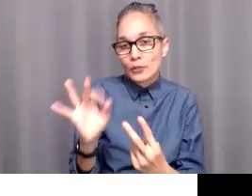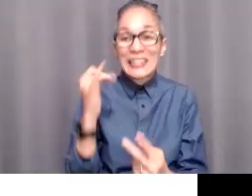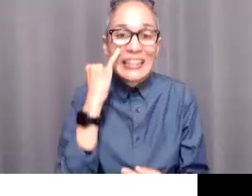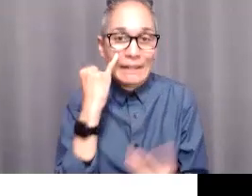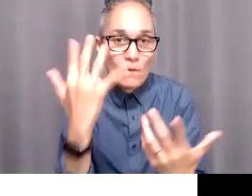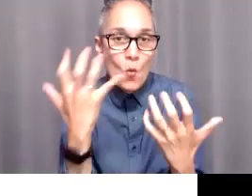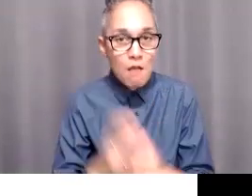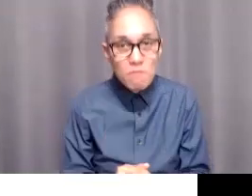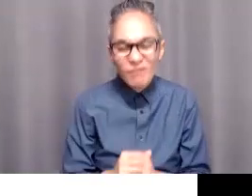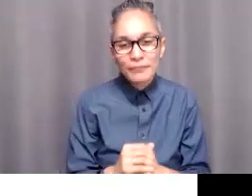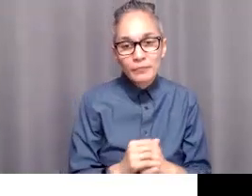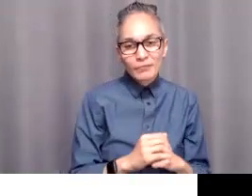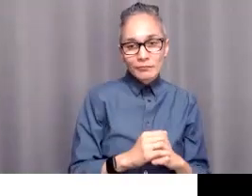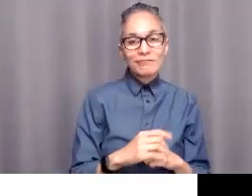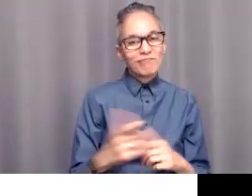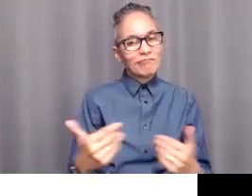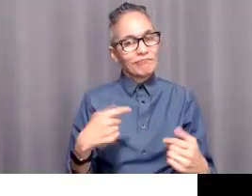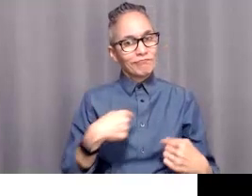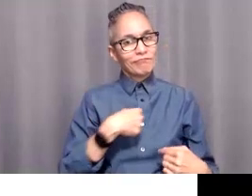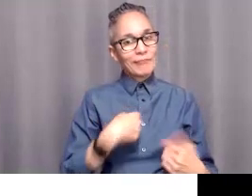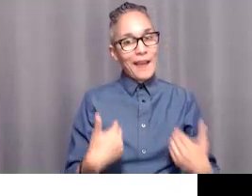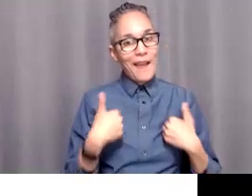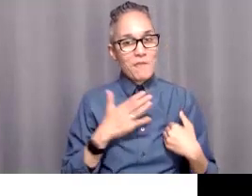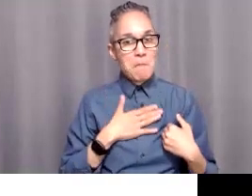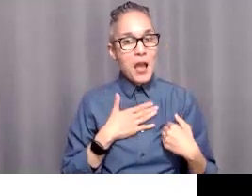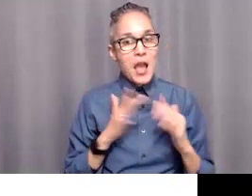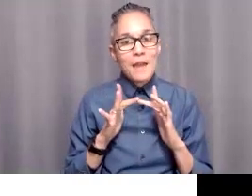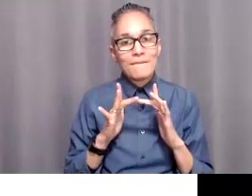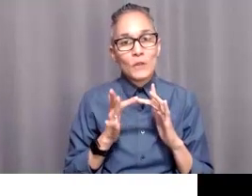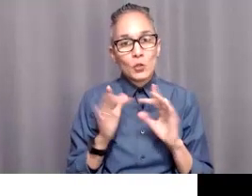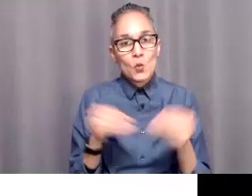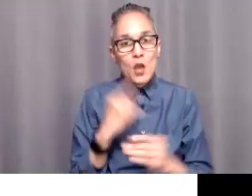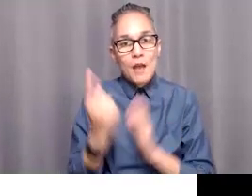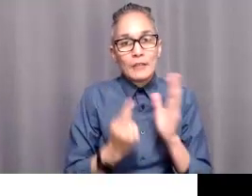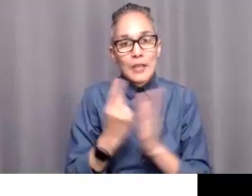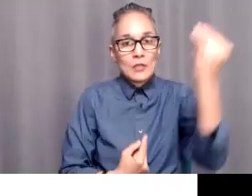You know, I know, I mean, I have my virtual office hour on Monday morning.